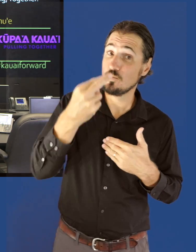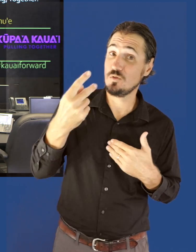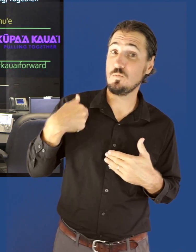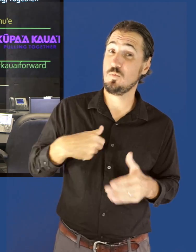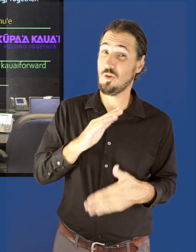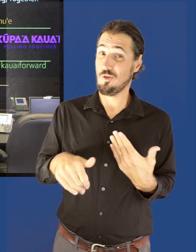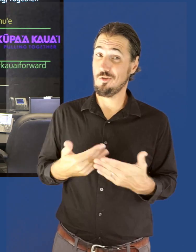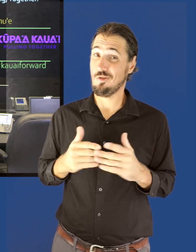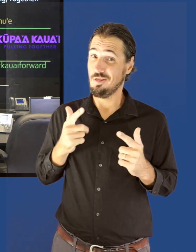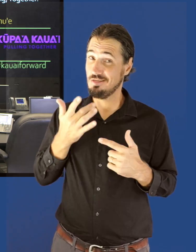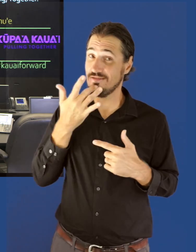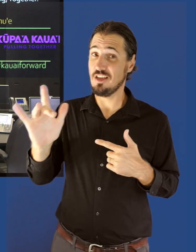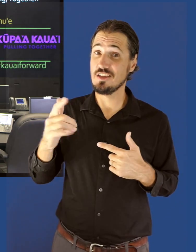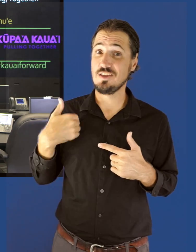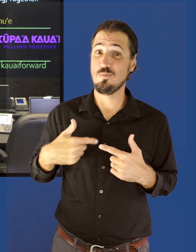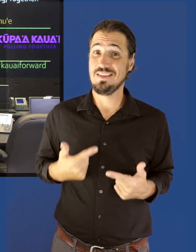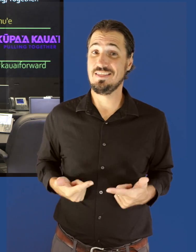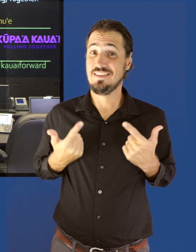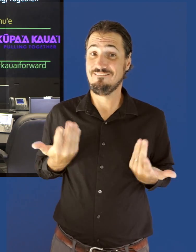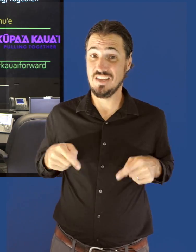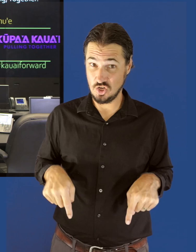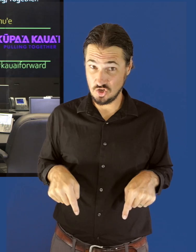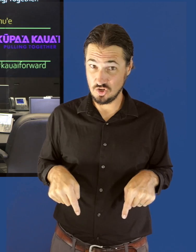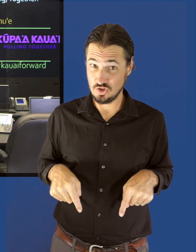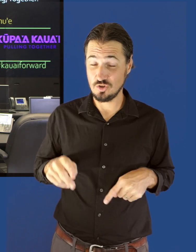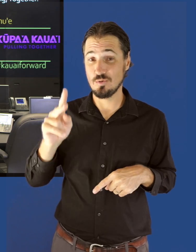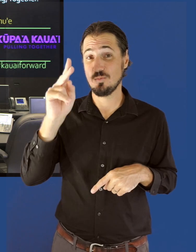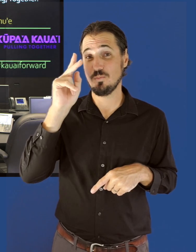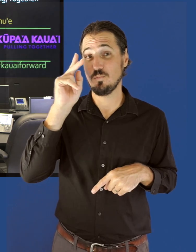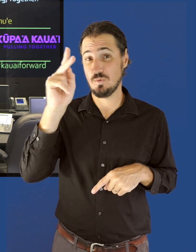Kaua‘i. From the bottom of our hearts, thank you.